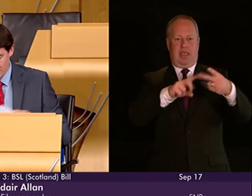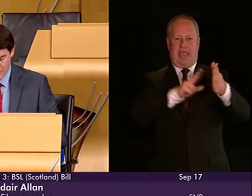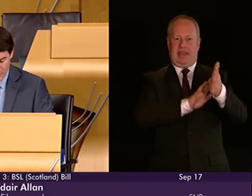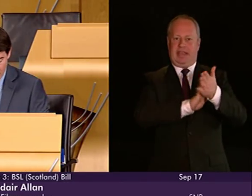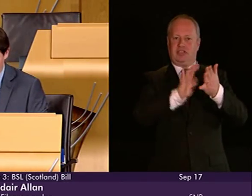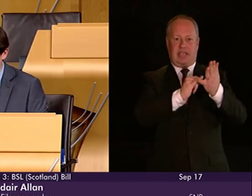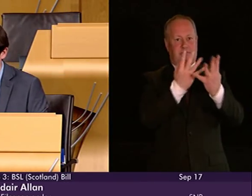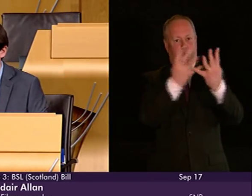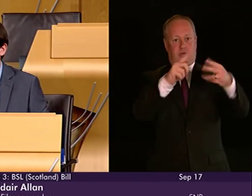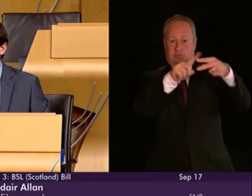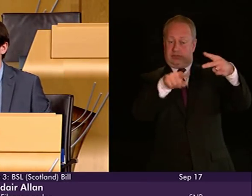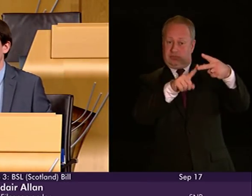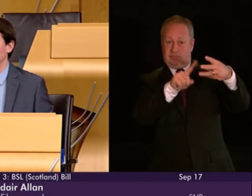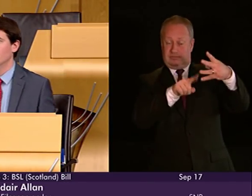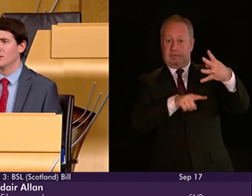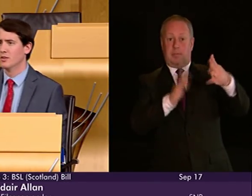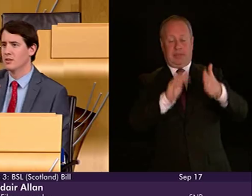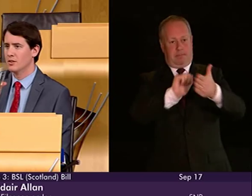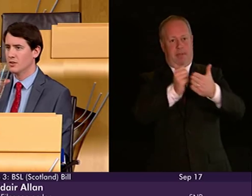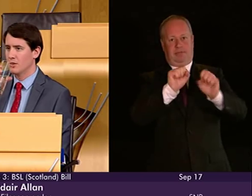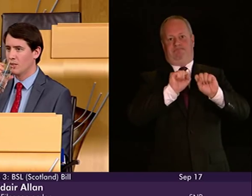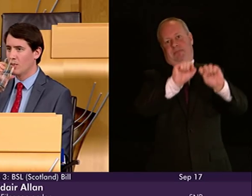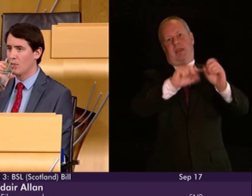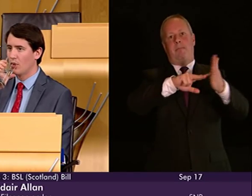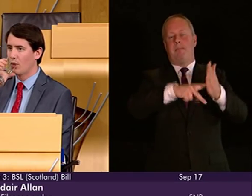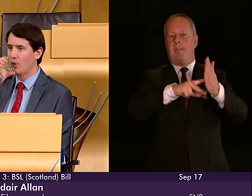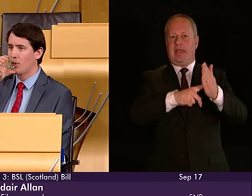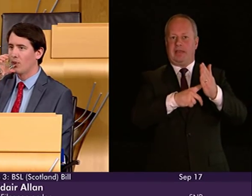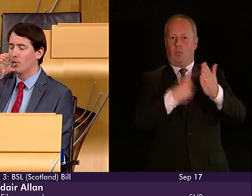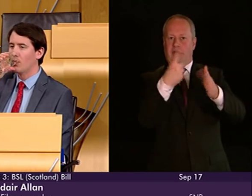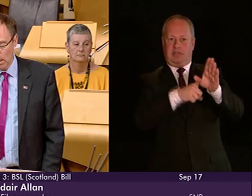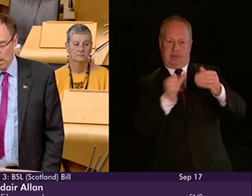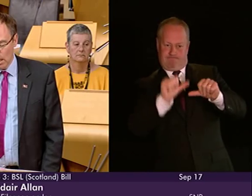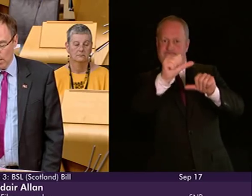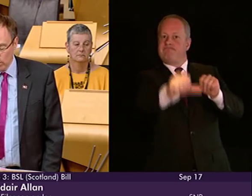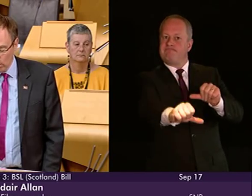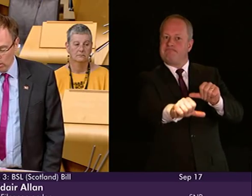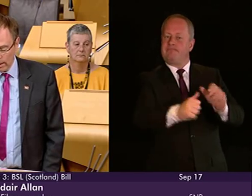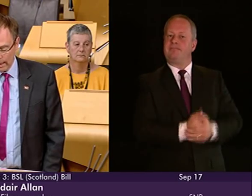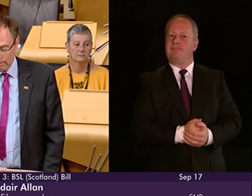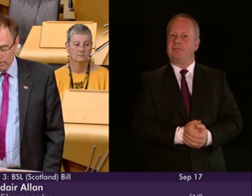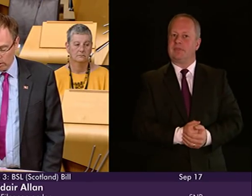health service boards, will have to publish their own BSL plans a year later. We will